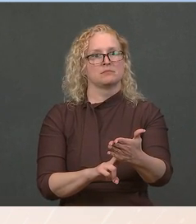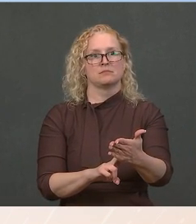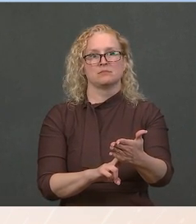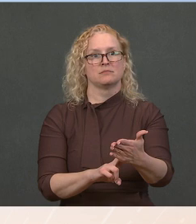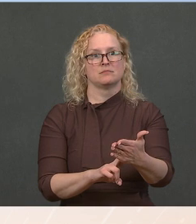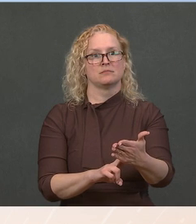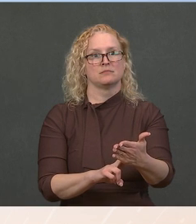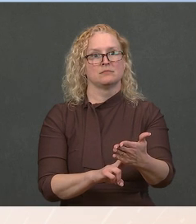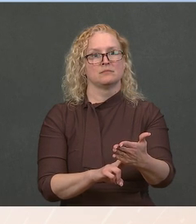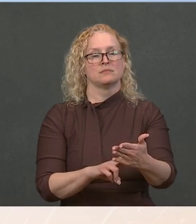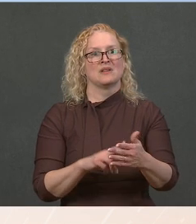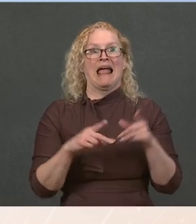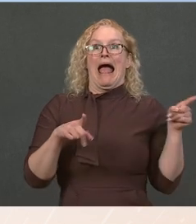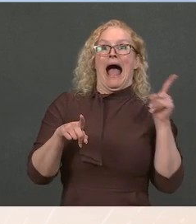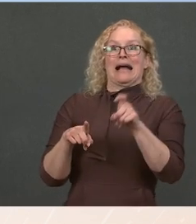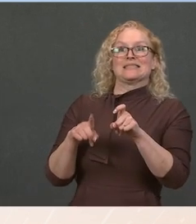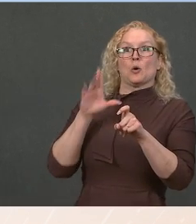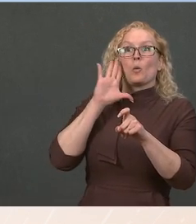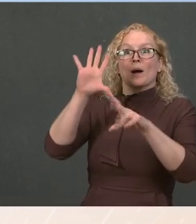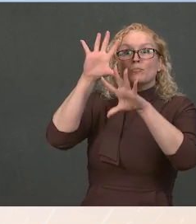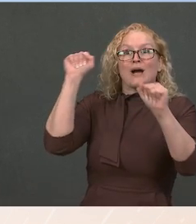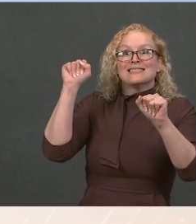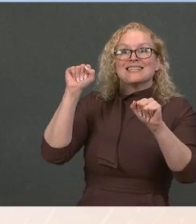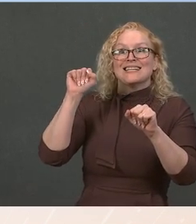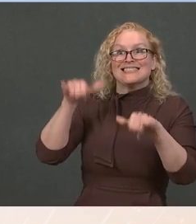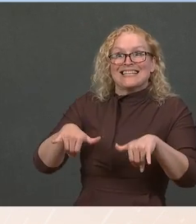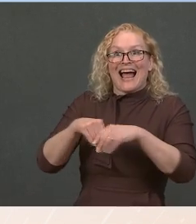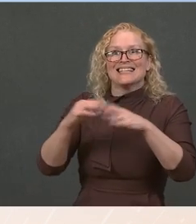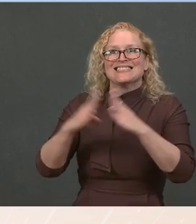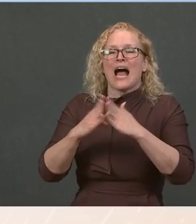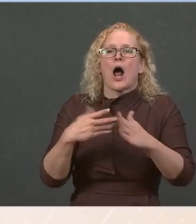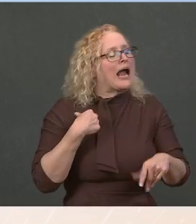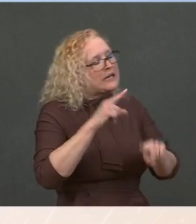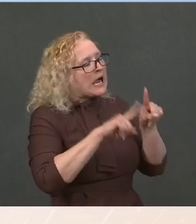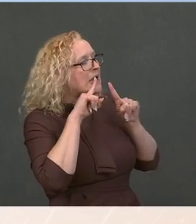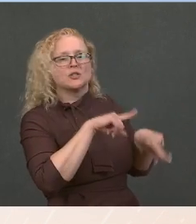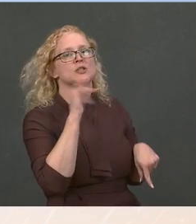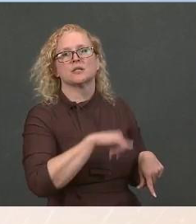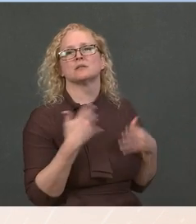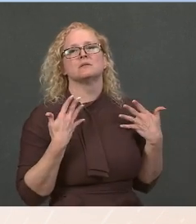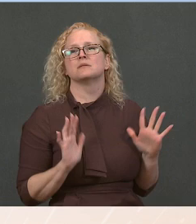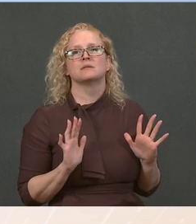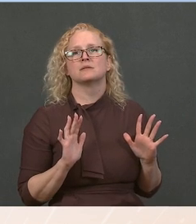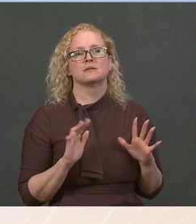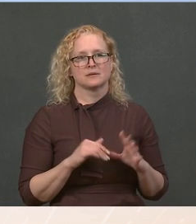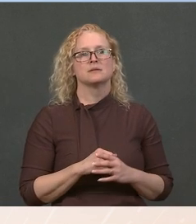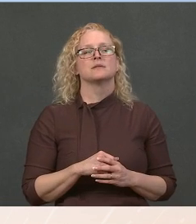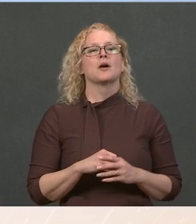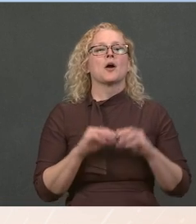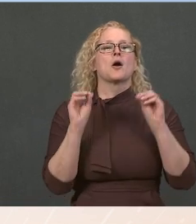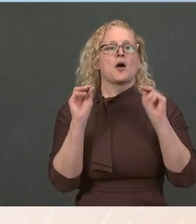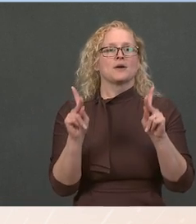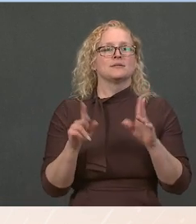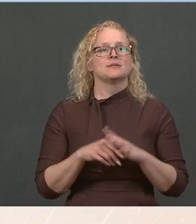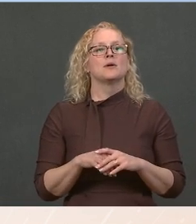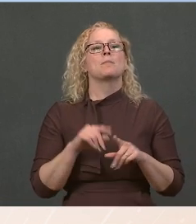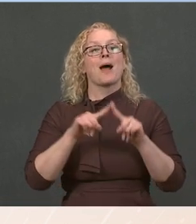I don't have anything more to share about his schedule. And so, like I said, he's going to continue to work in lockstep with Speaker Pelosi to get this done